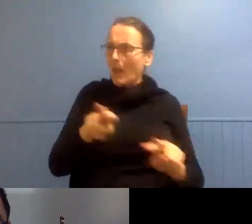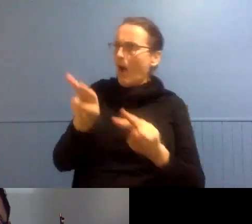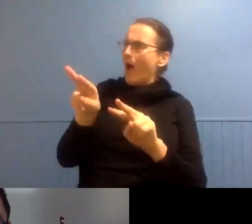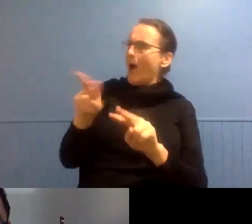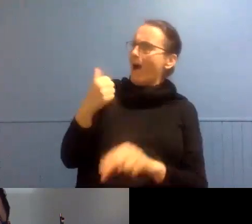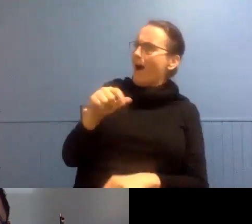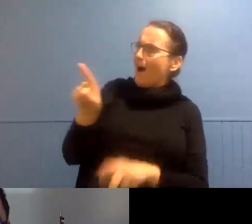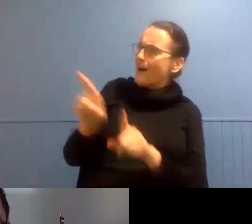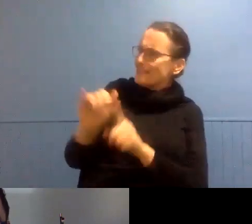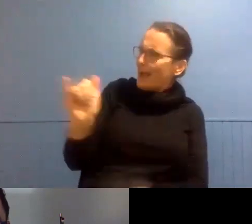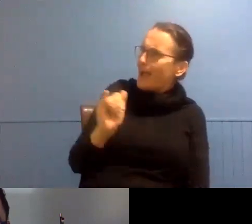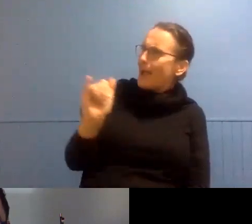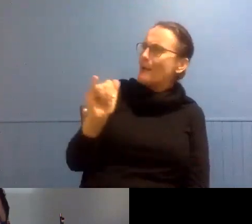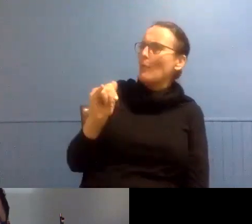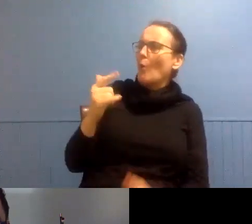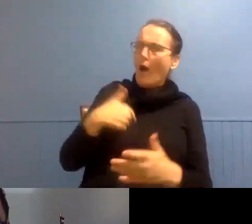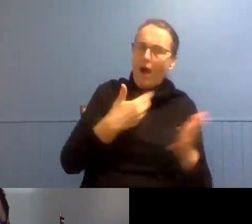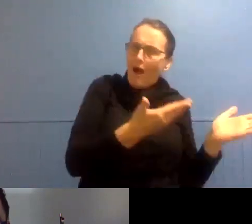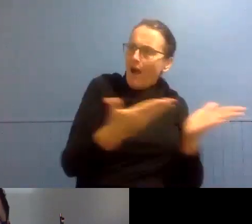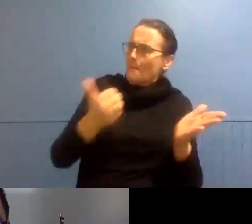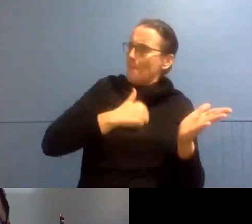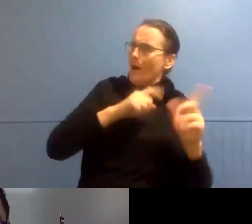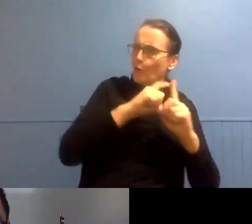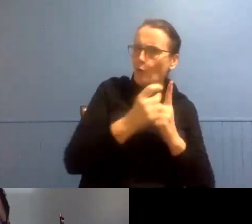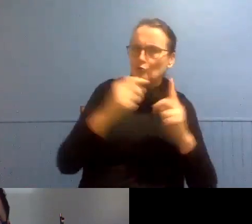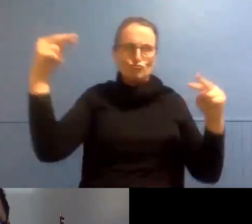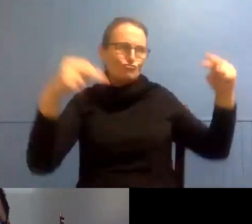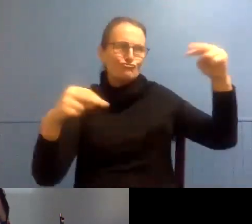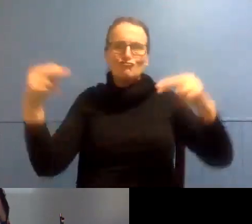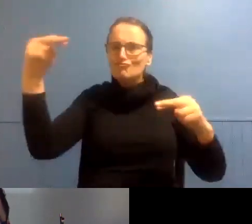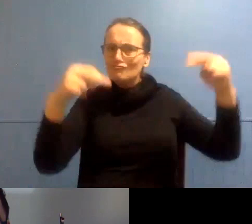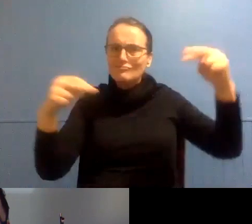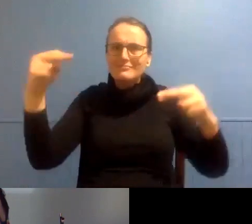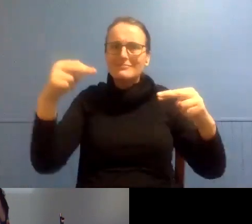let me show you what I've got," we have an opportunity to build on